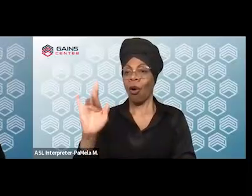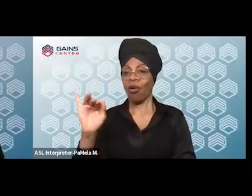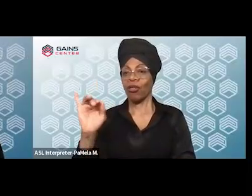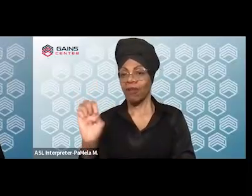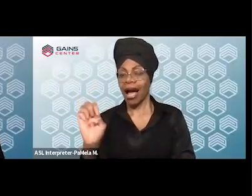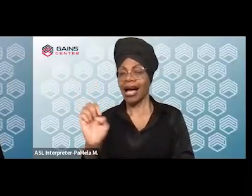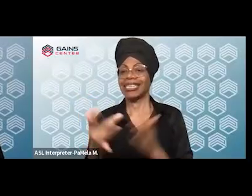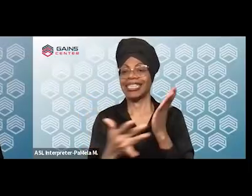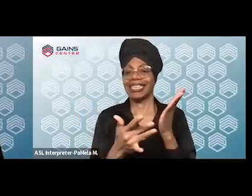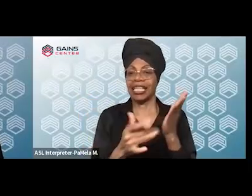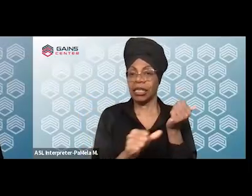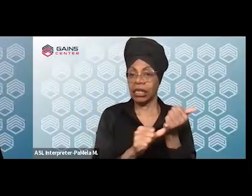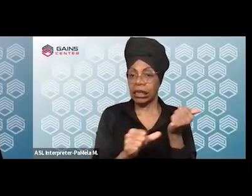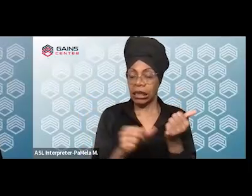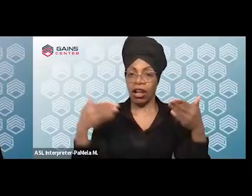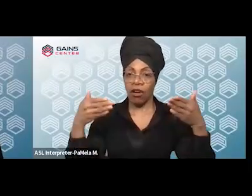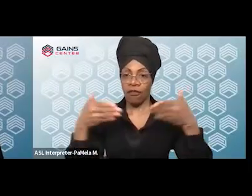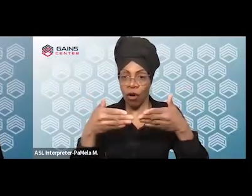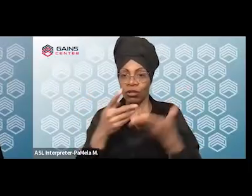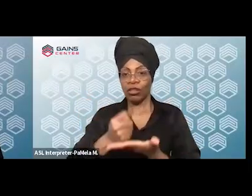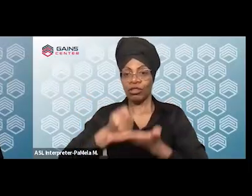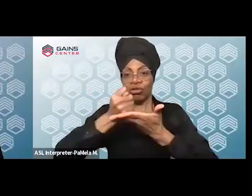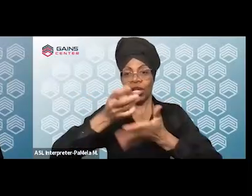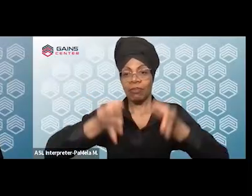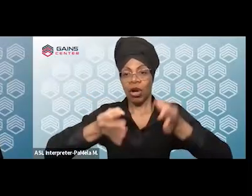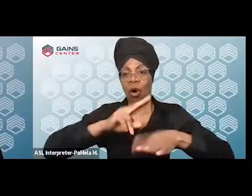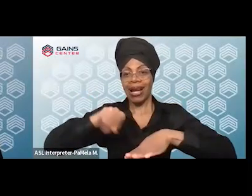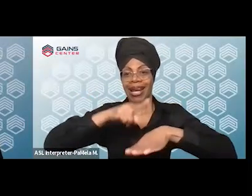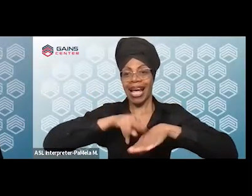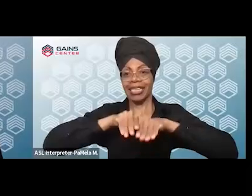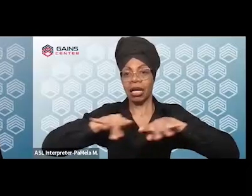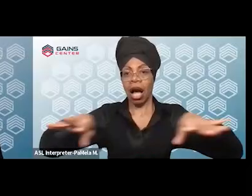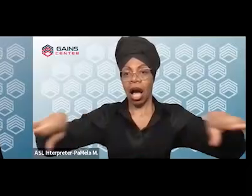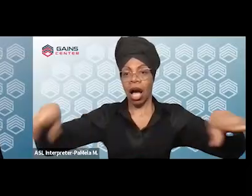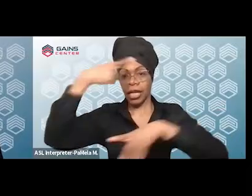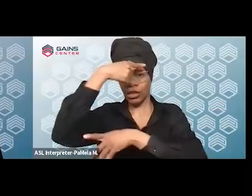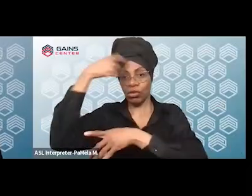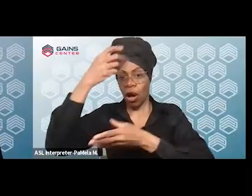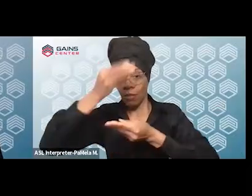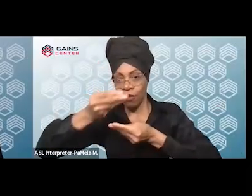and the focus on treatment courts nationally being trauma-informed, trauma-responsive,